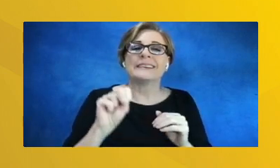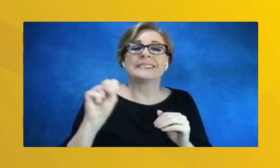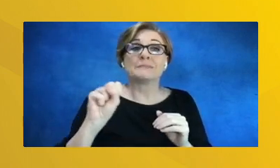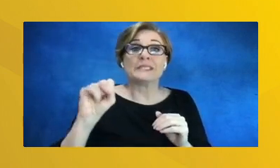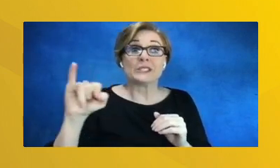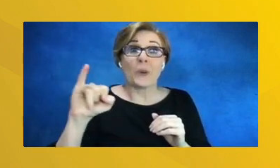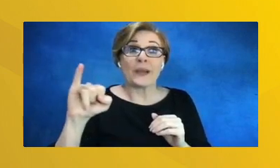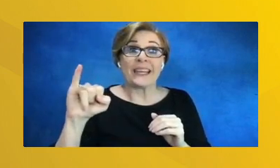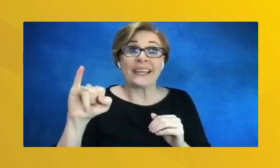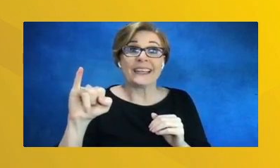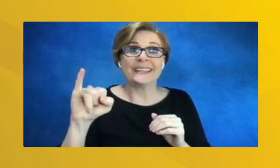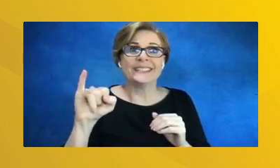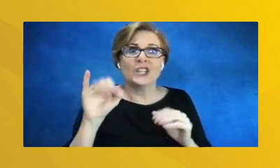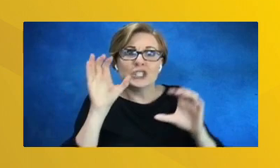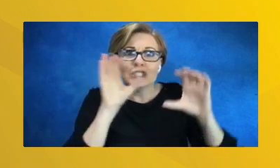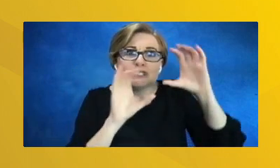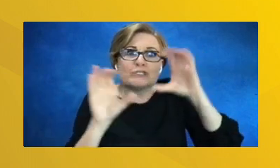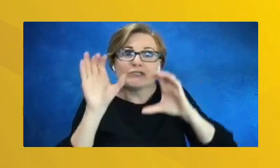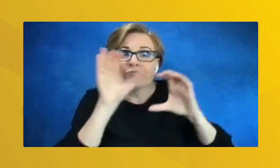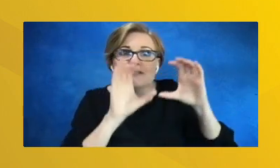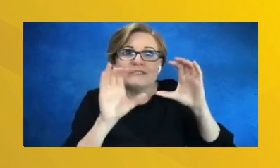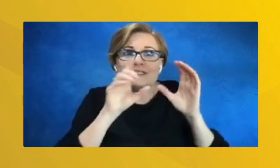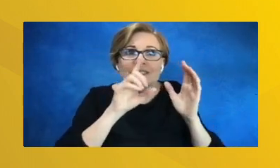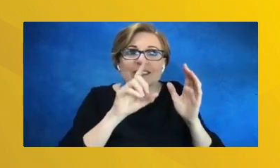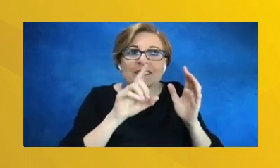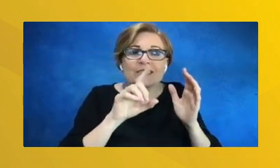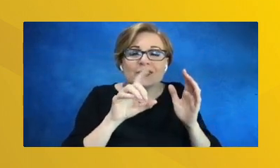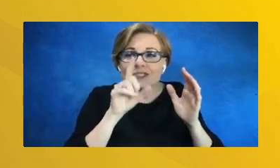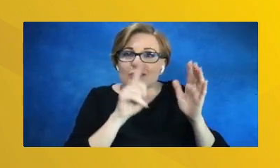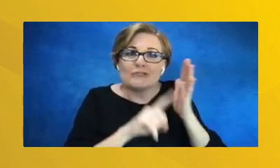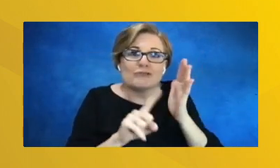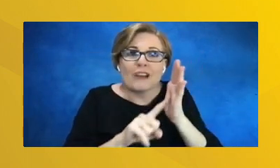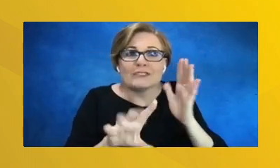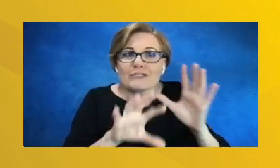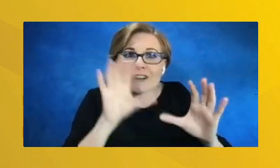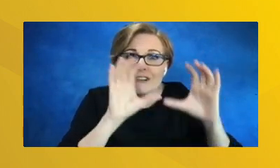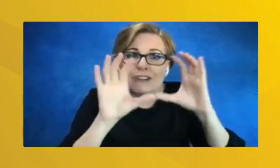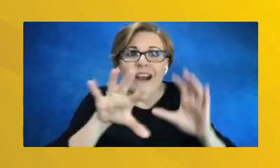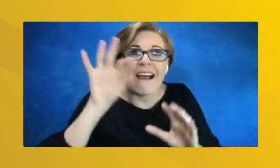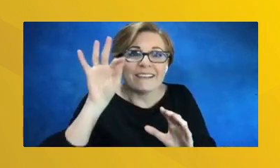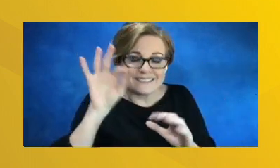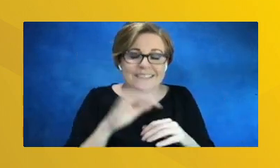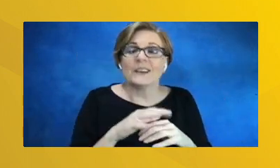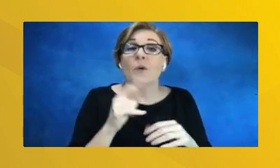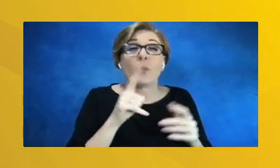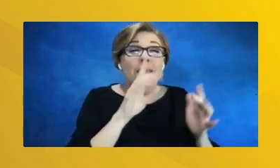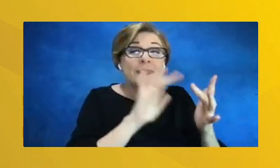So we've been talking a lot about all of these museums that we work with, and it's only fitting